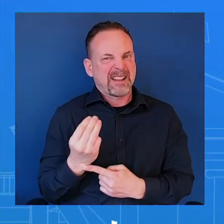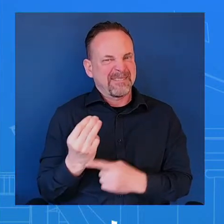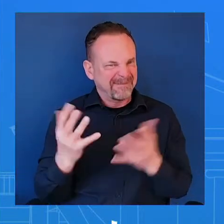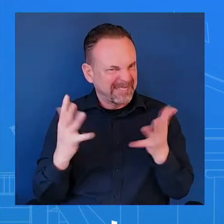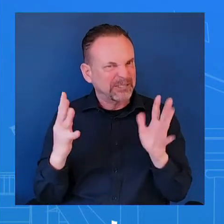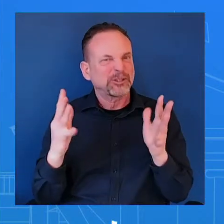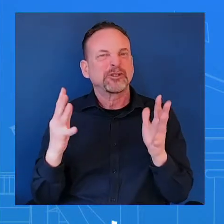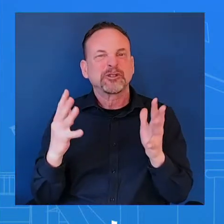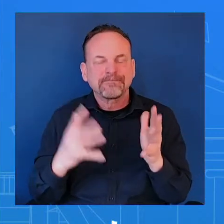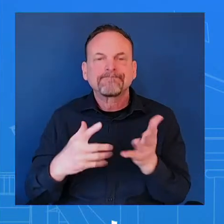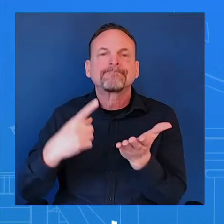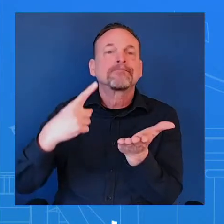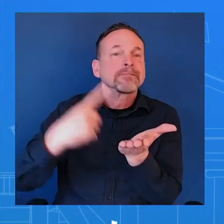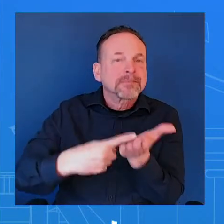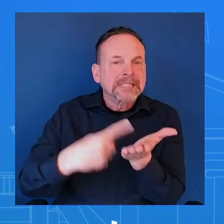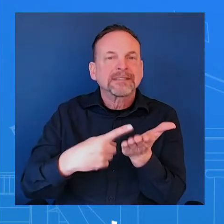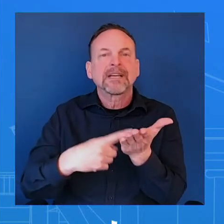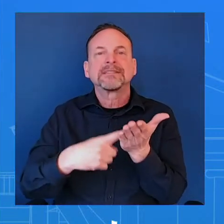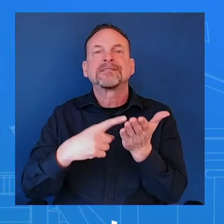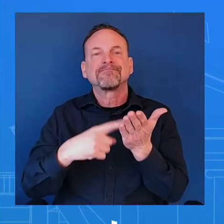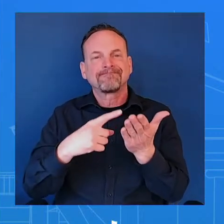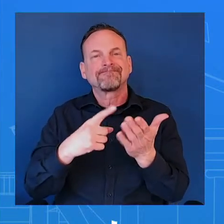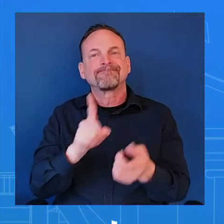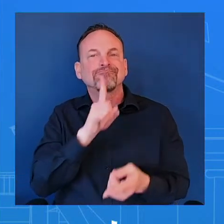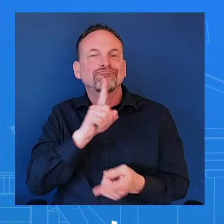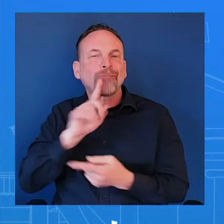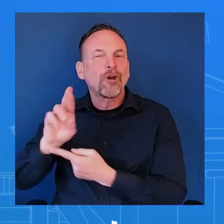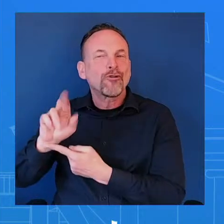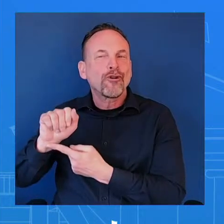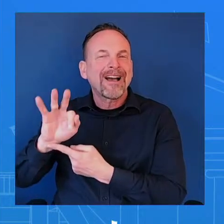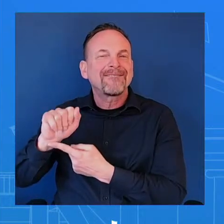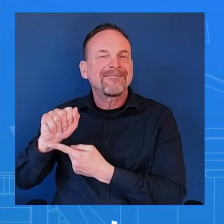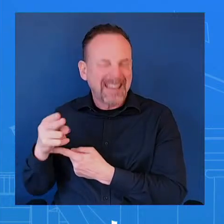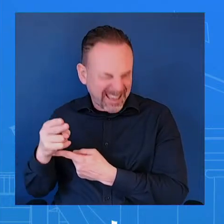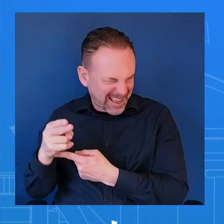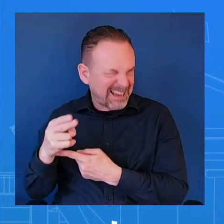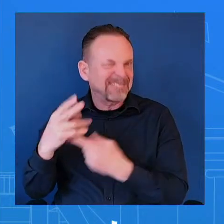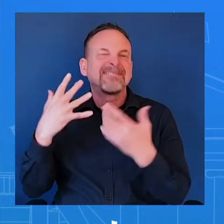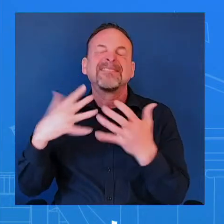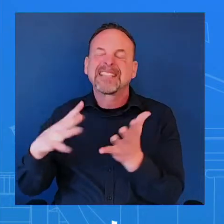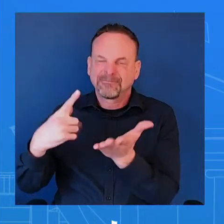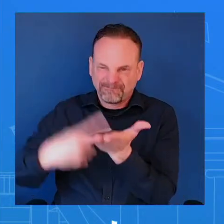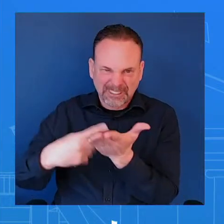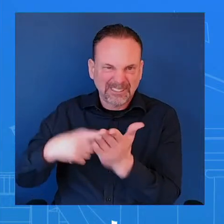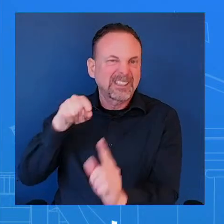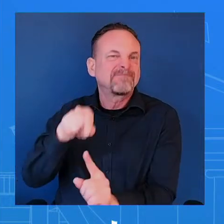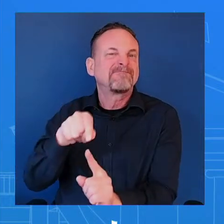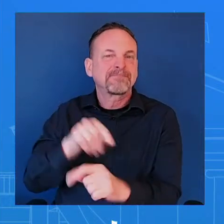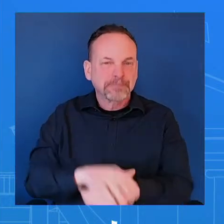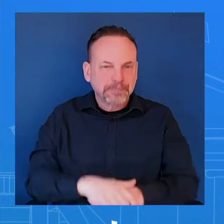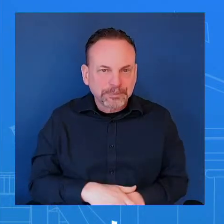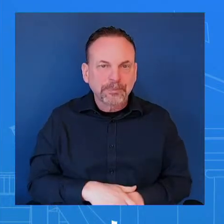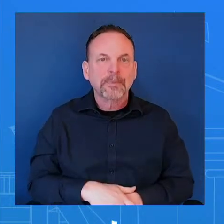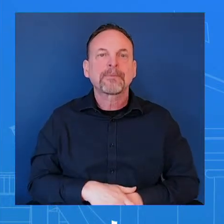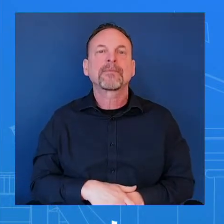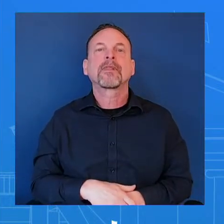We believe there has to be alternative ways to deal with Hamas in -- in Gaza. As we are -- specifically in --